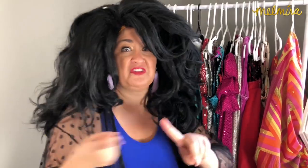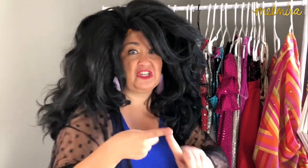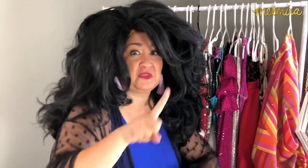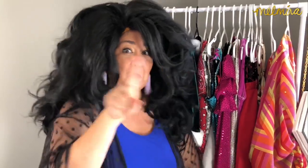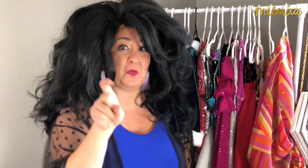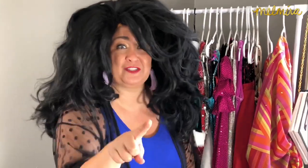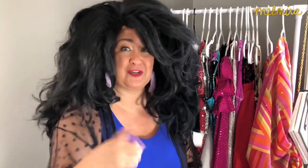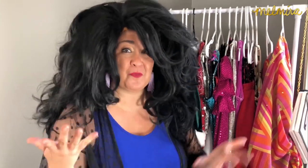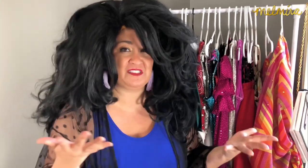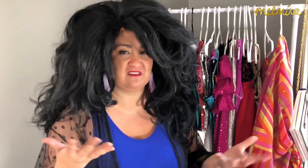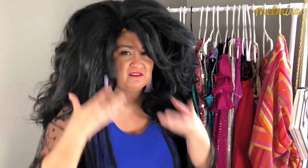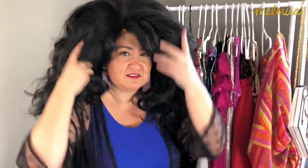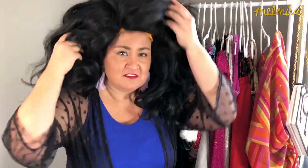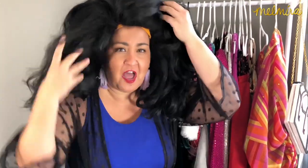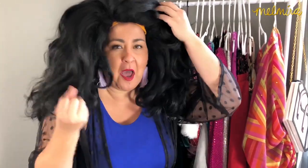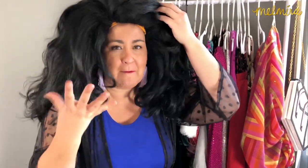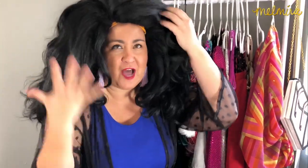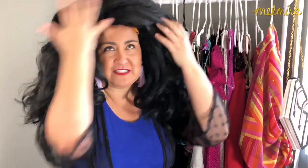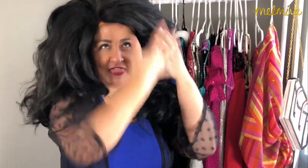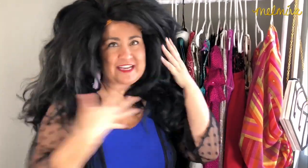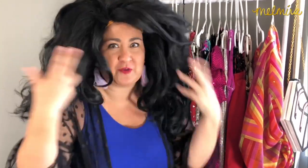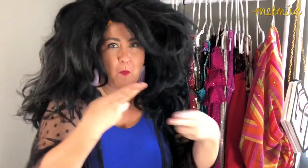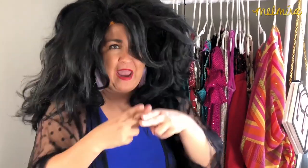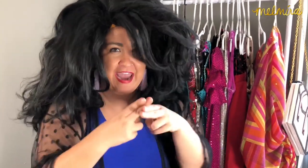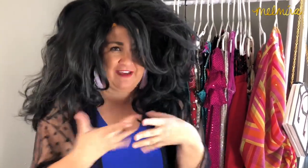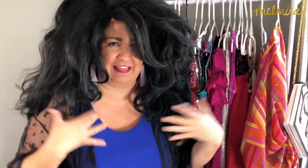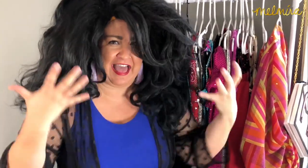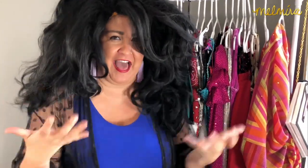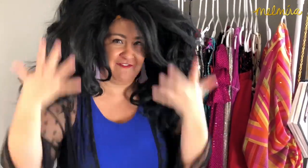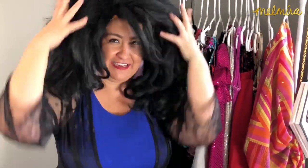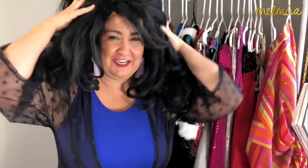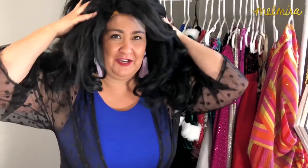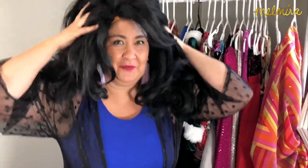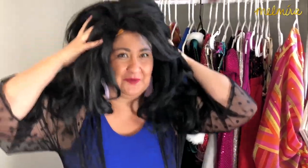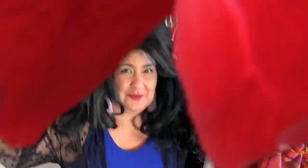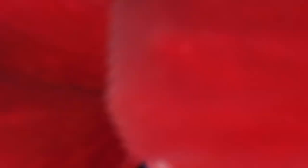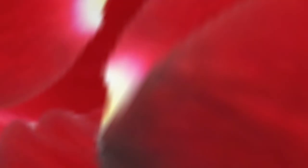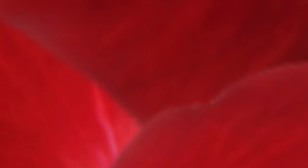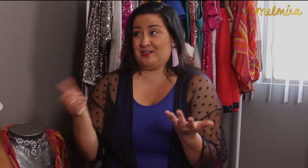My first very question is going to be...how much does this wig weigh?! OO, it's HEAVY!